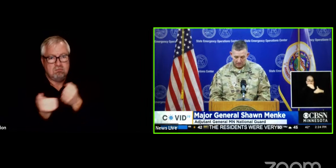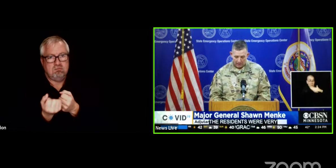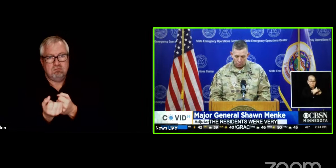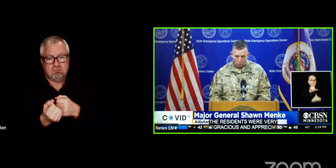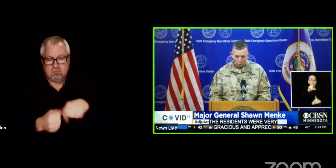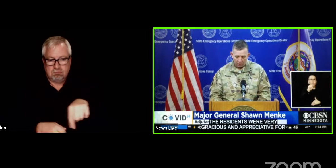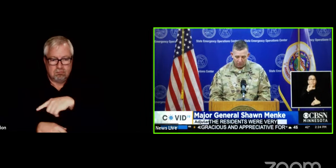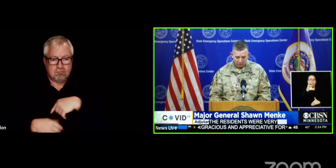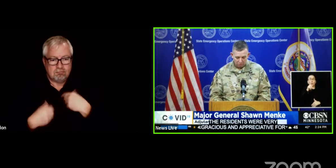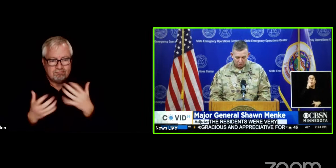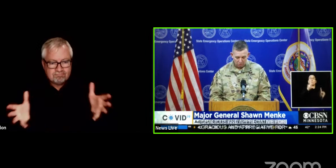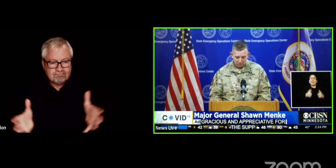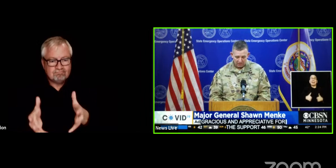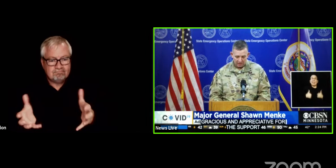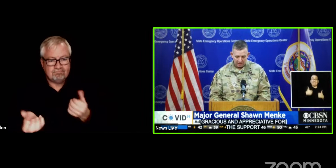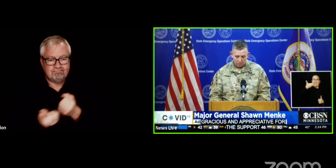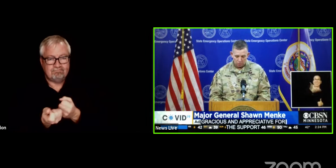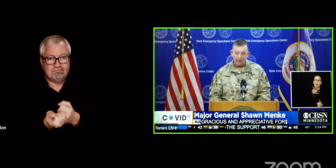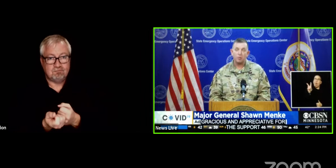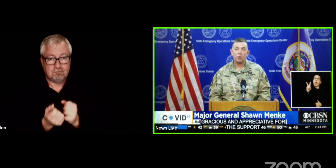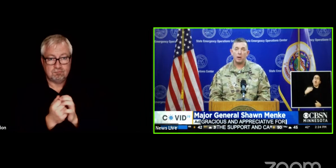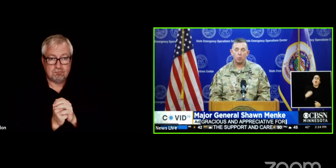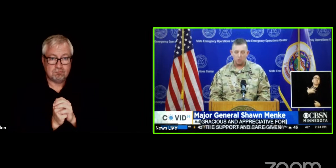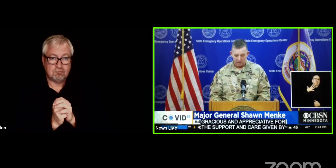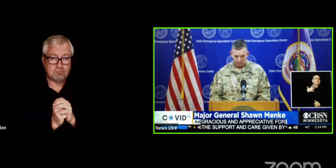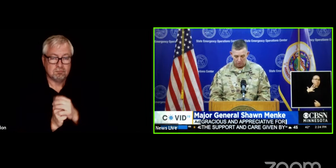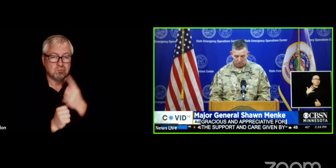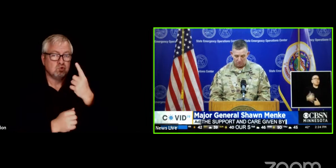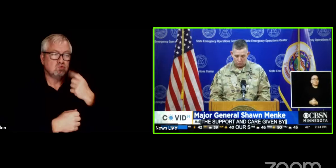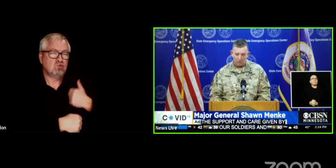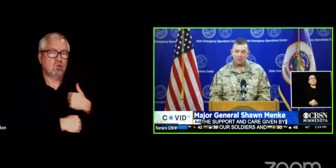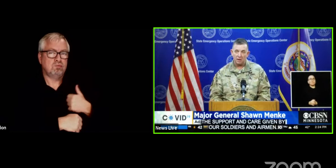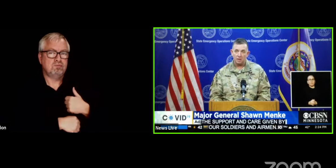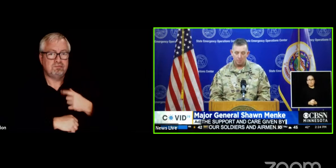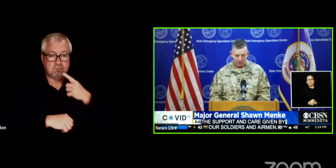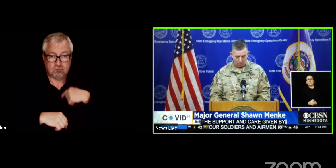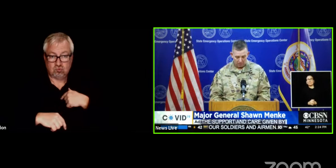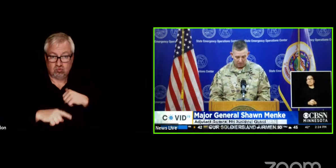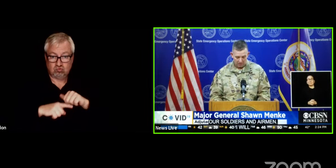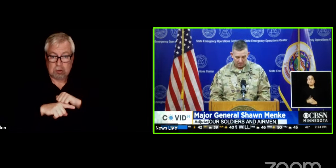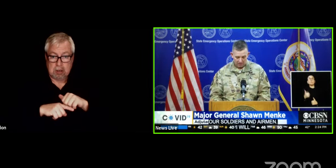I WILL QUOTE ONE YOUNG SOLDIER WHO SAID, TRAINING FOR MY WARTIME MISSION IS ONE THING, BUT HELPING